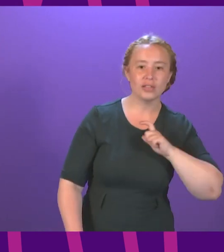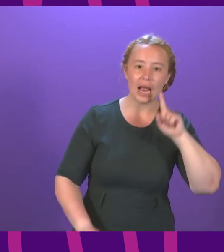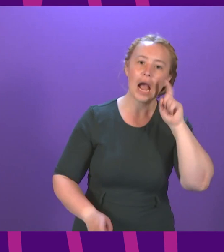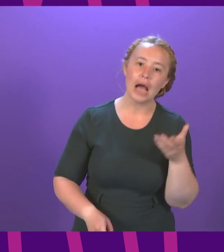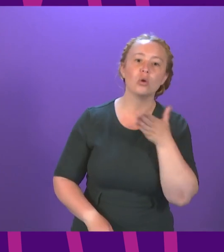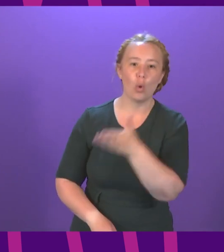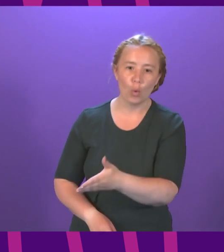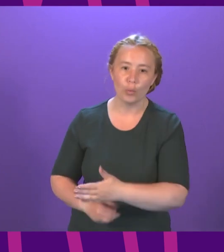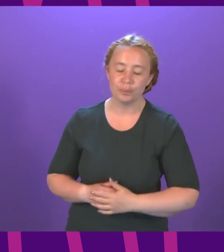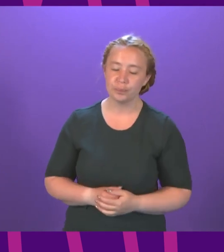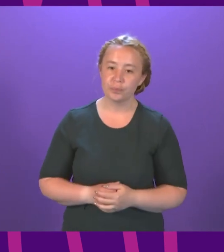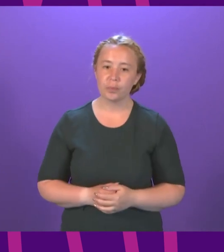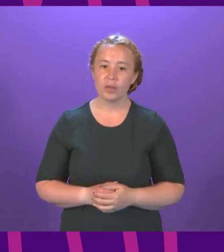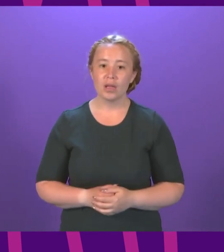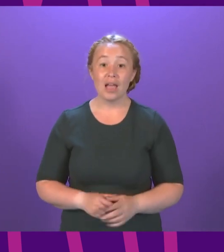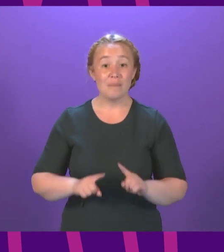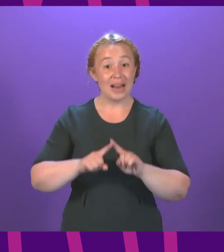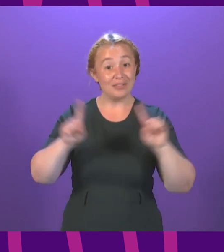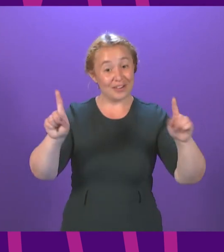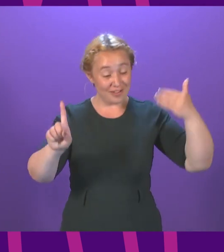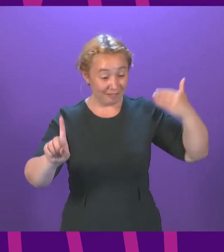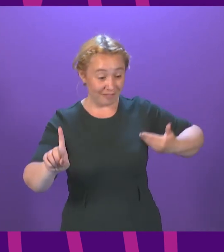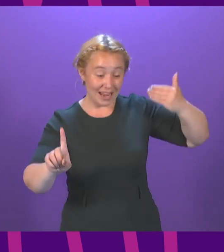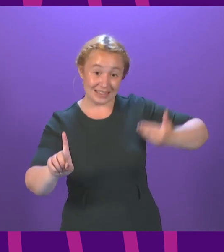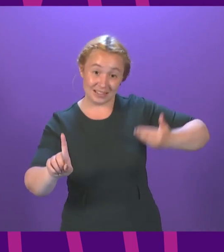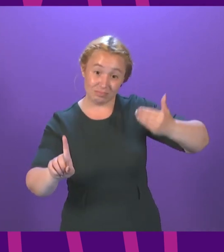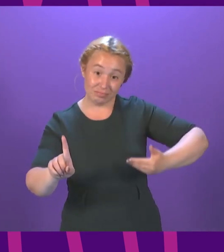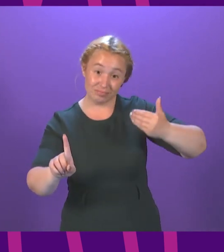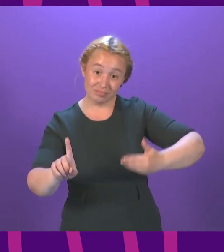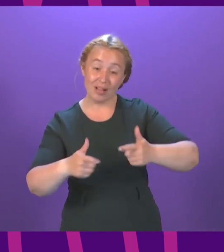We have come through lots of different phases of the pandemic. At points, it has been about collective endeavour, and I think that this is another one of those